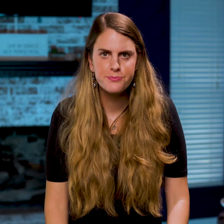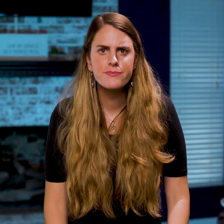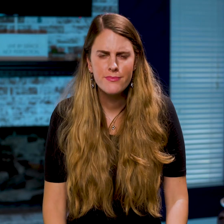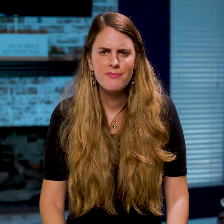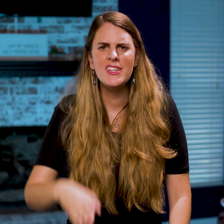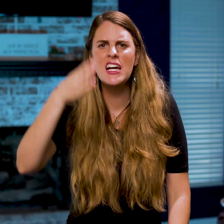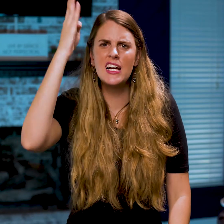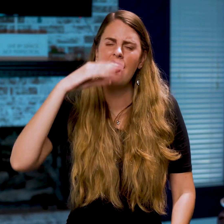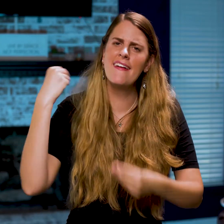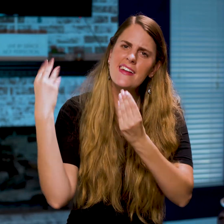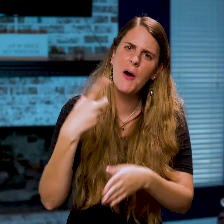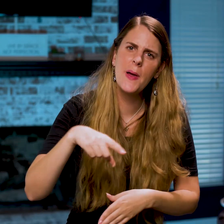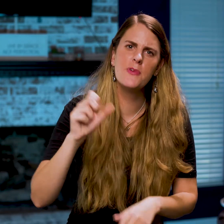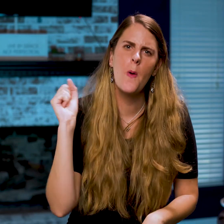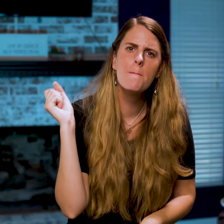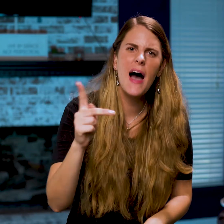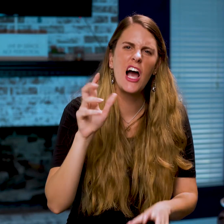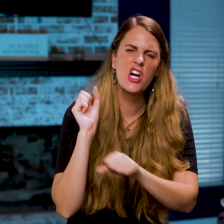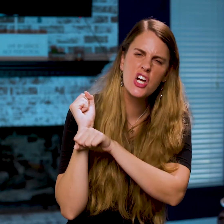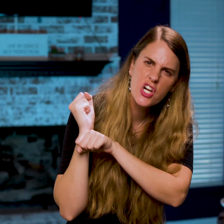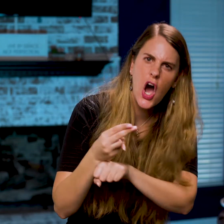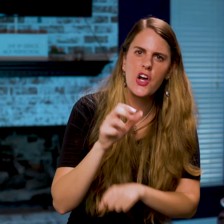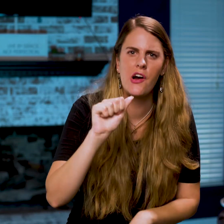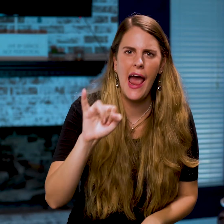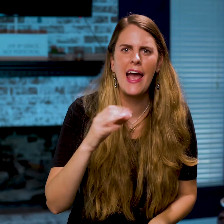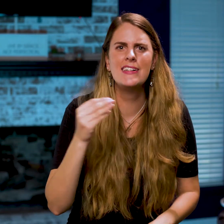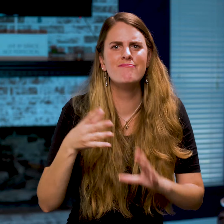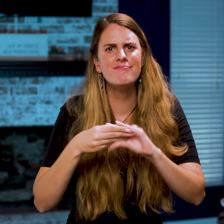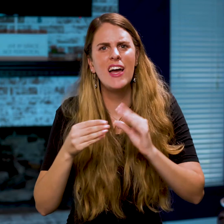God tells them to go back and conquer Ai and says